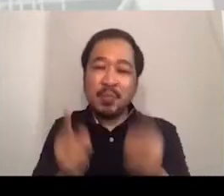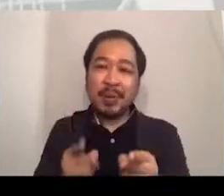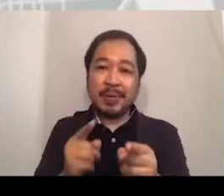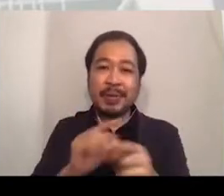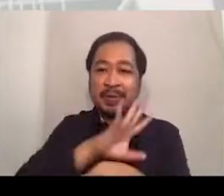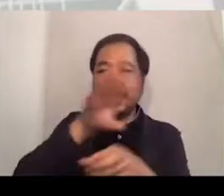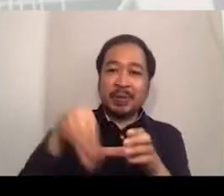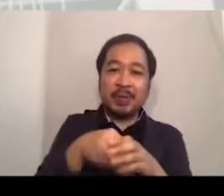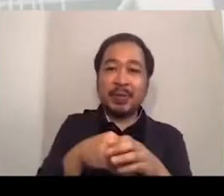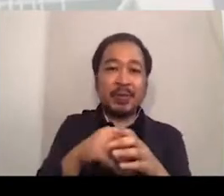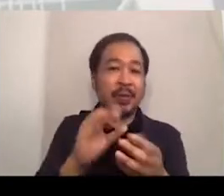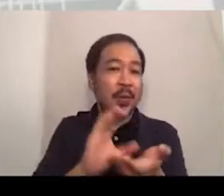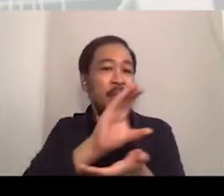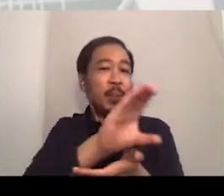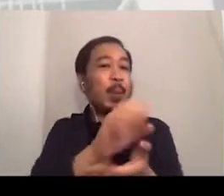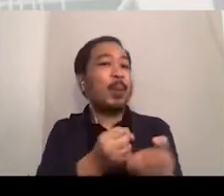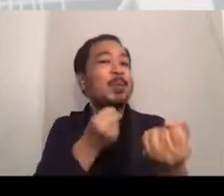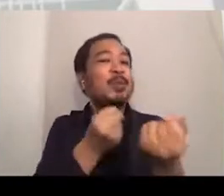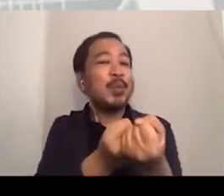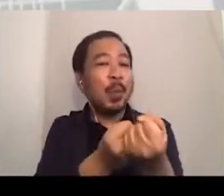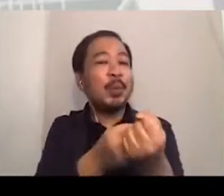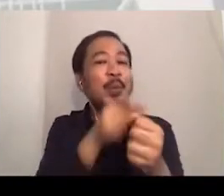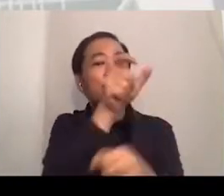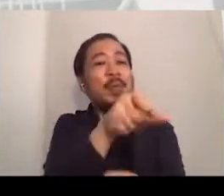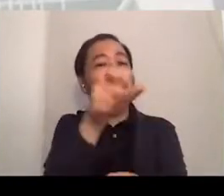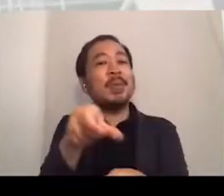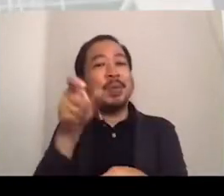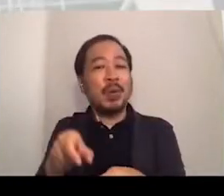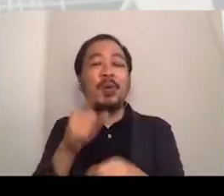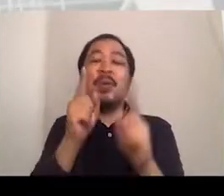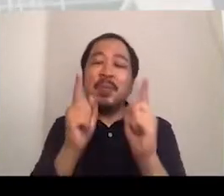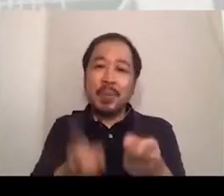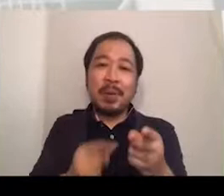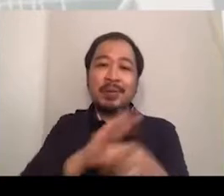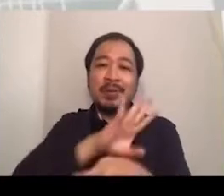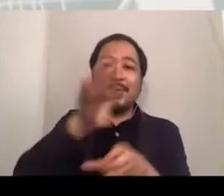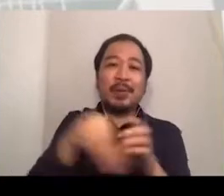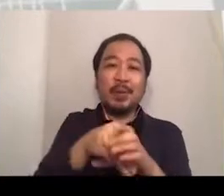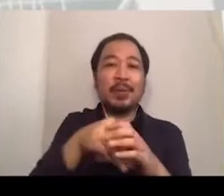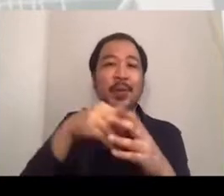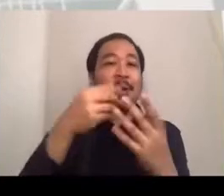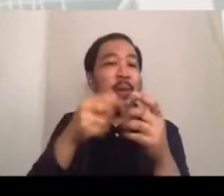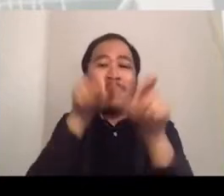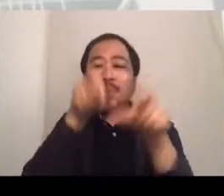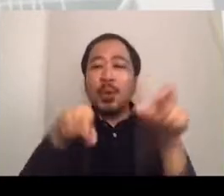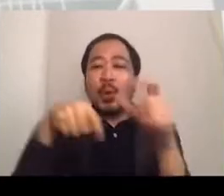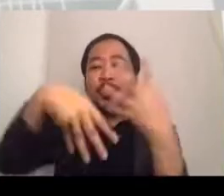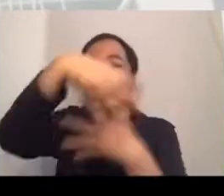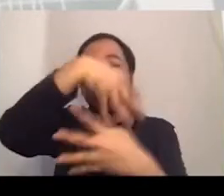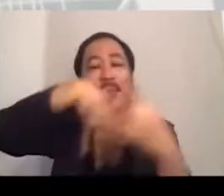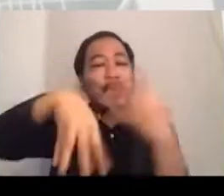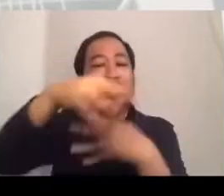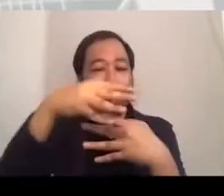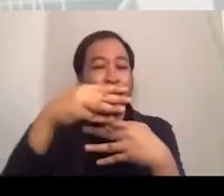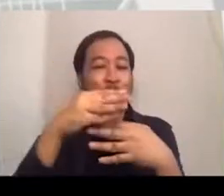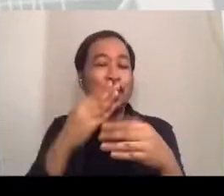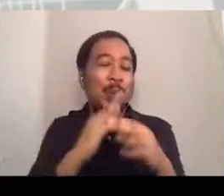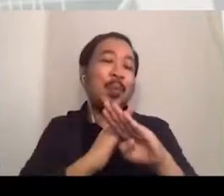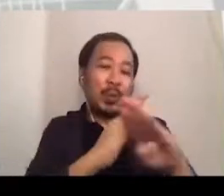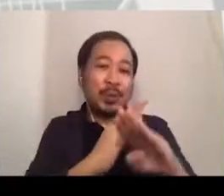And I think even gave everybody a motto for the way they should act, in terms of the support being provided to businesses,